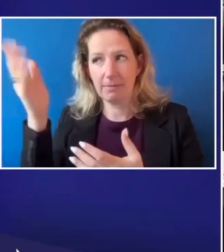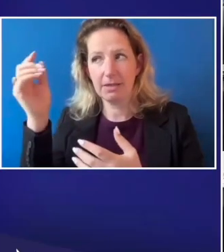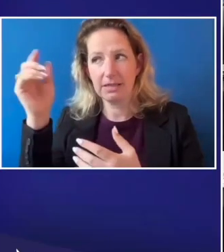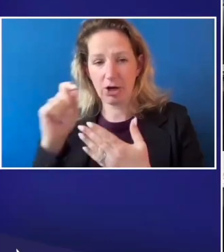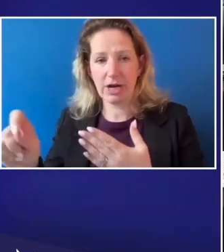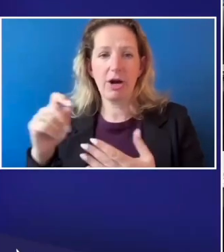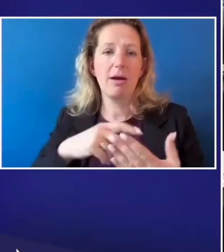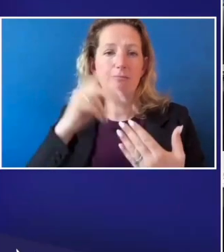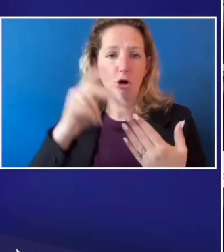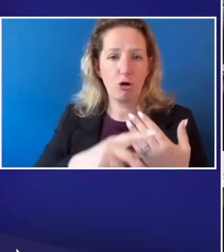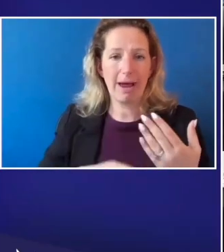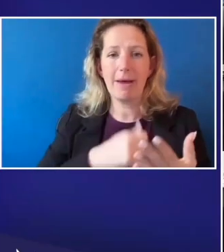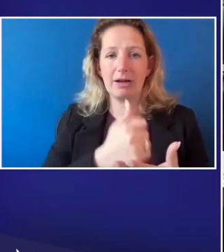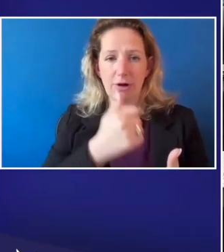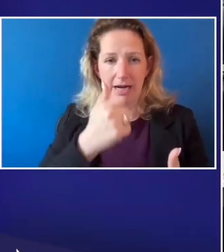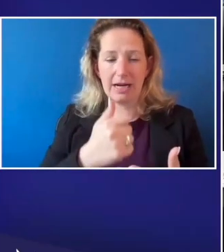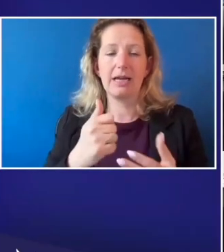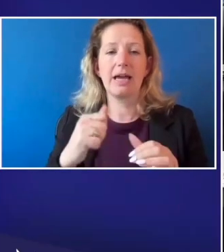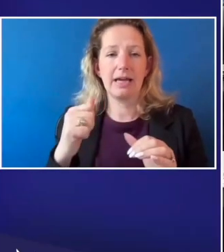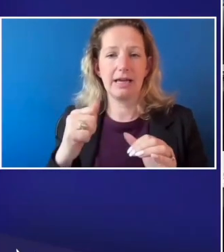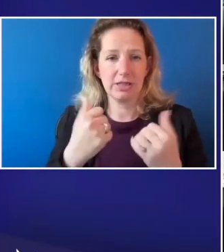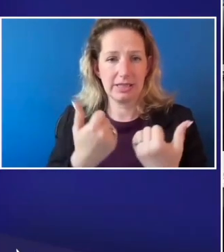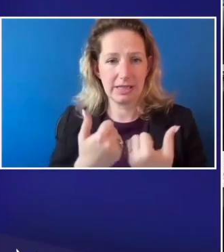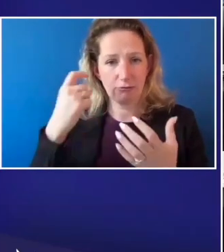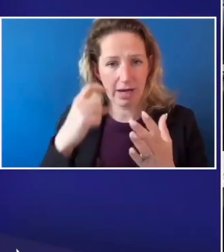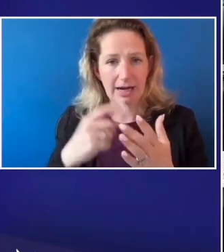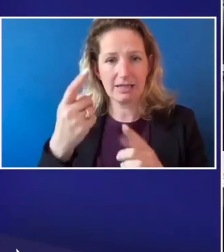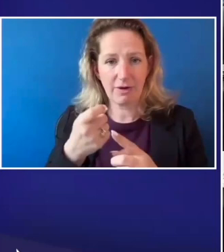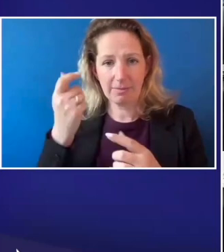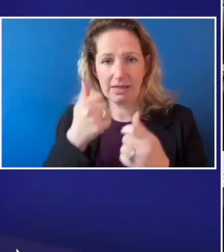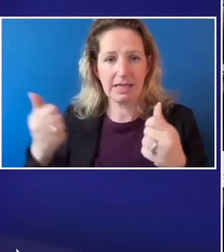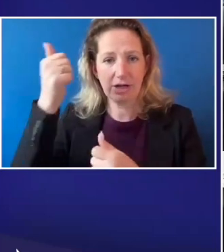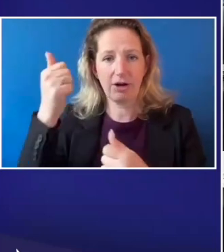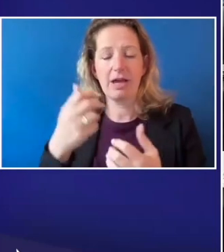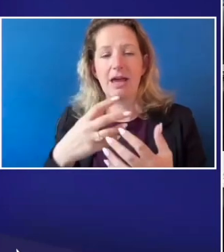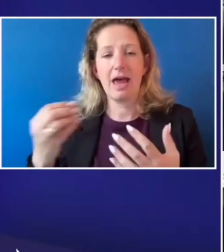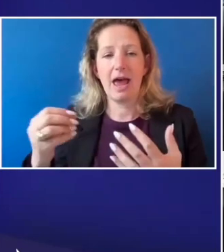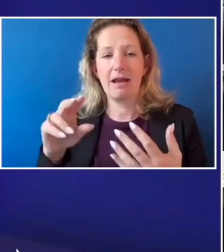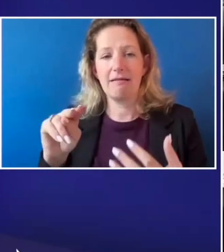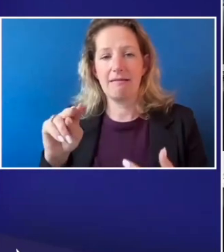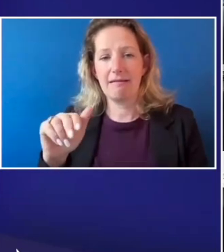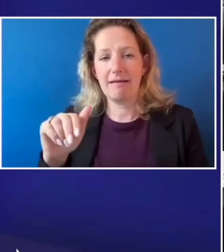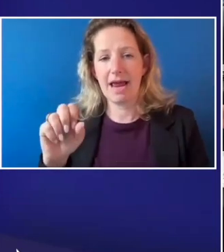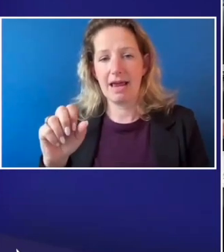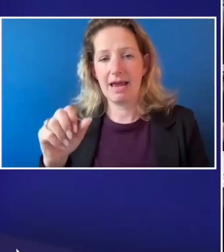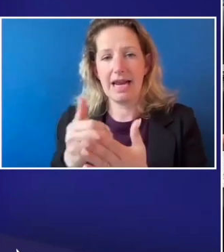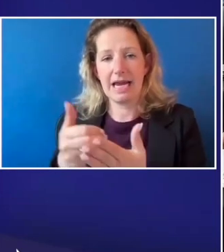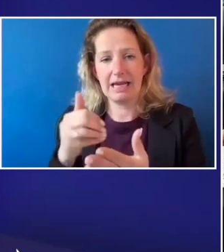accrediting agencies recognized by the secretary, and nascent accreditation organizations